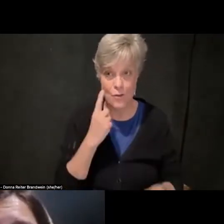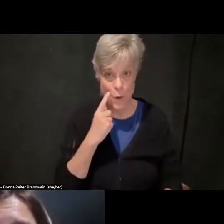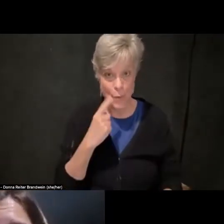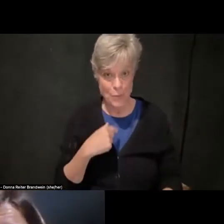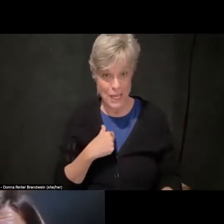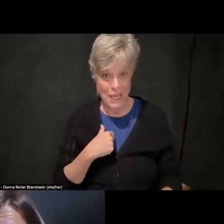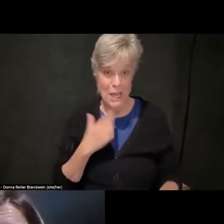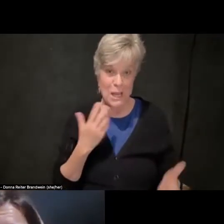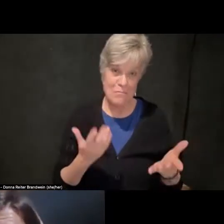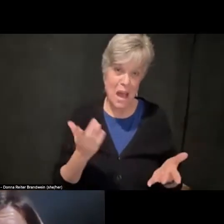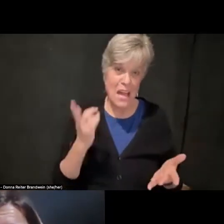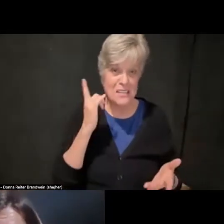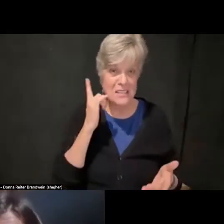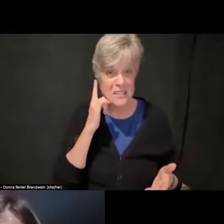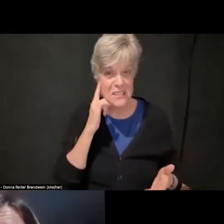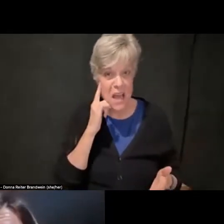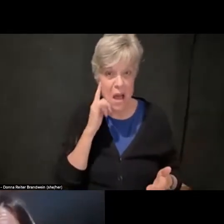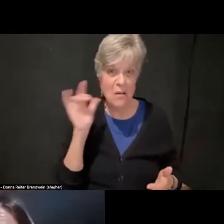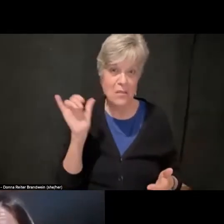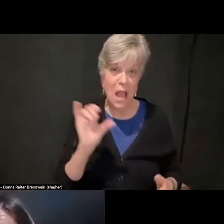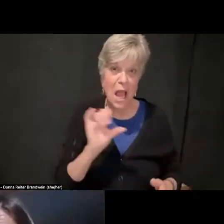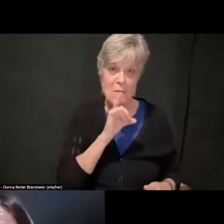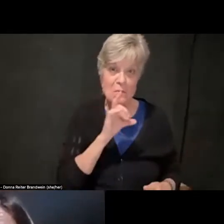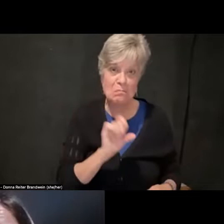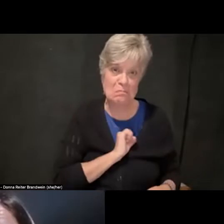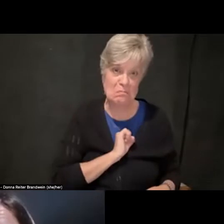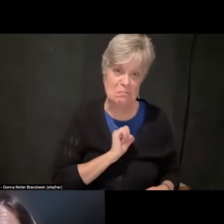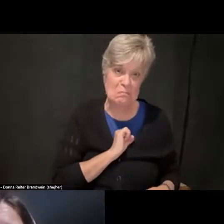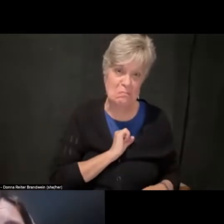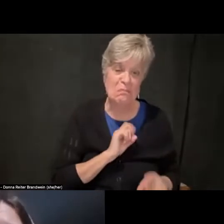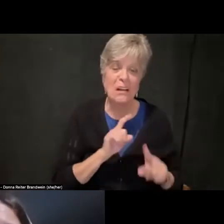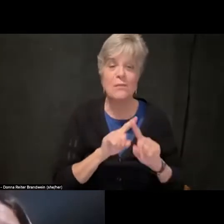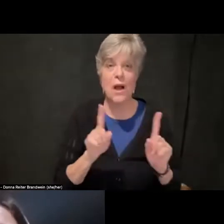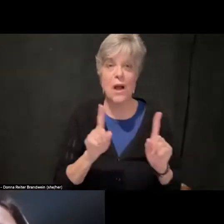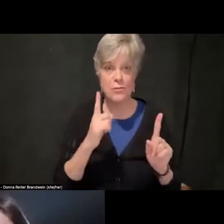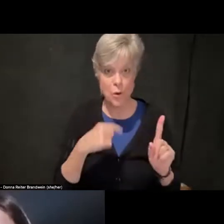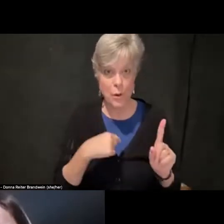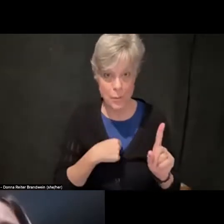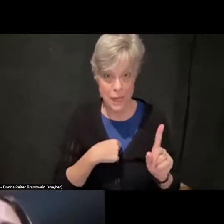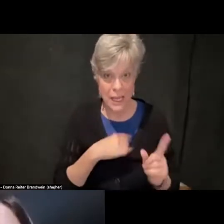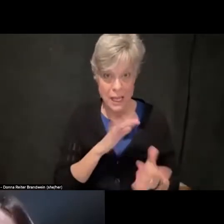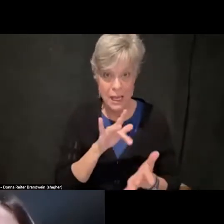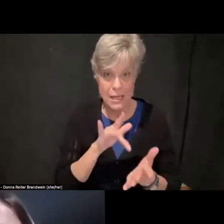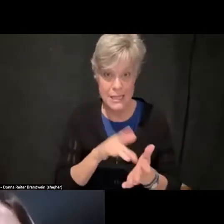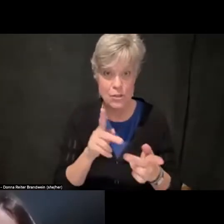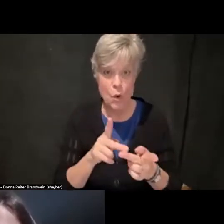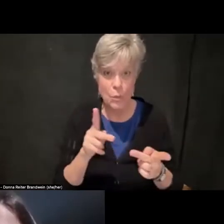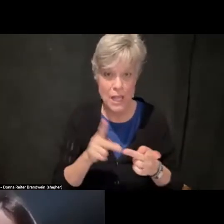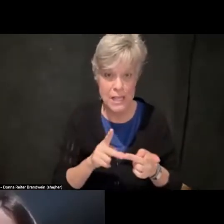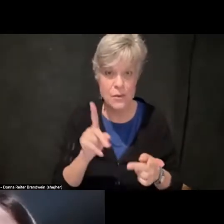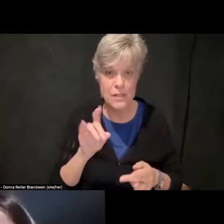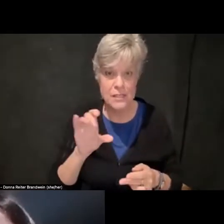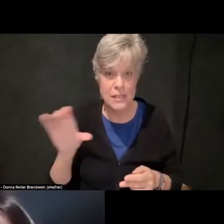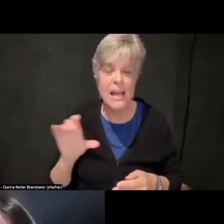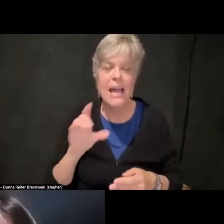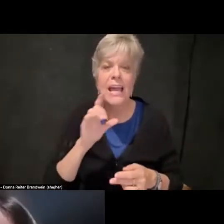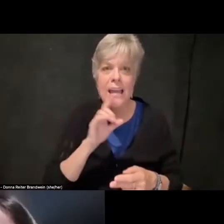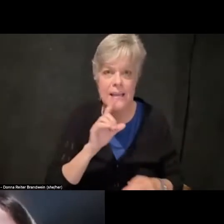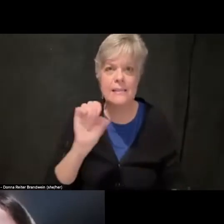but for me, a central piece of a disability cultural center is that space. We need a space to reclaim.